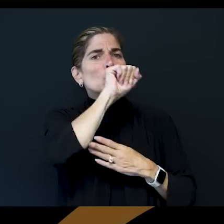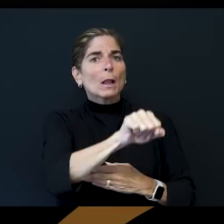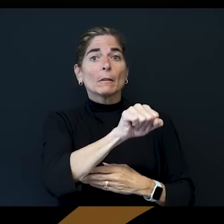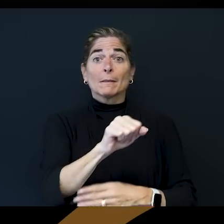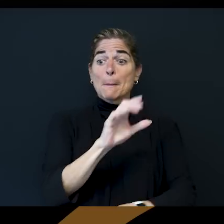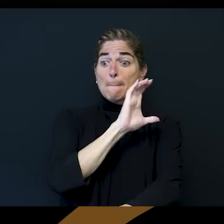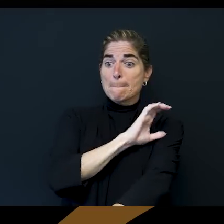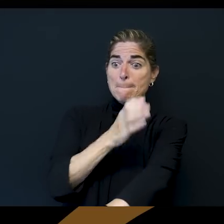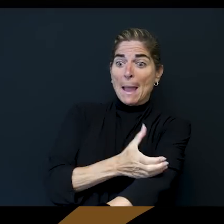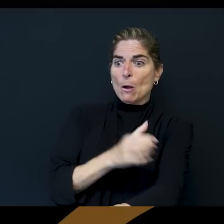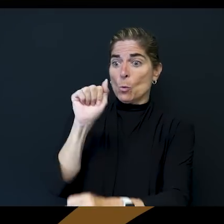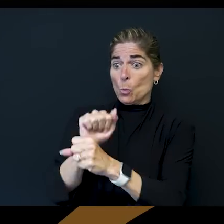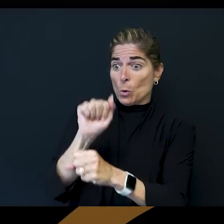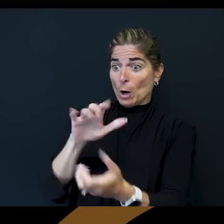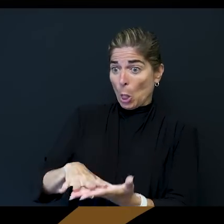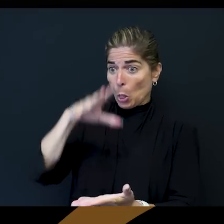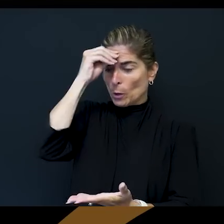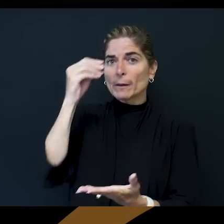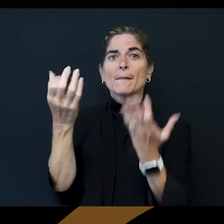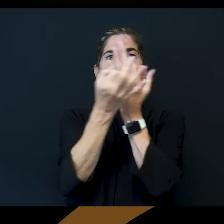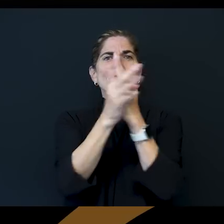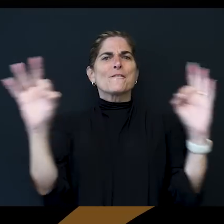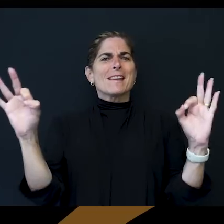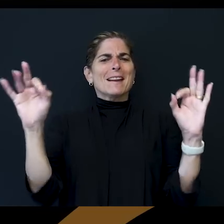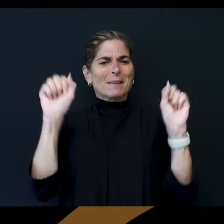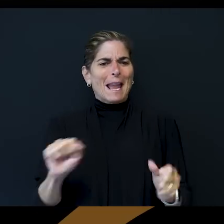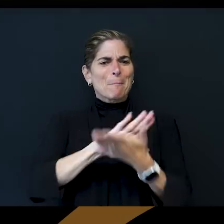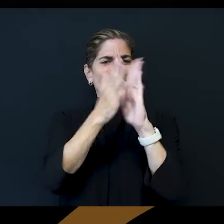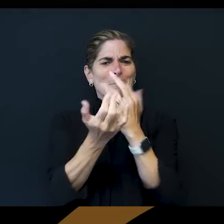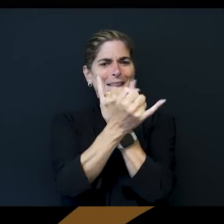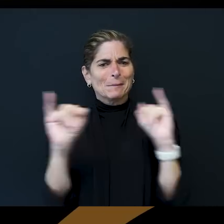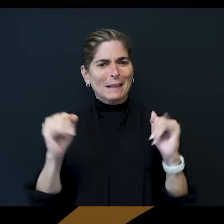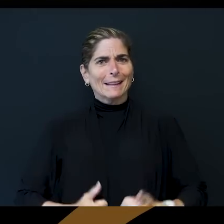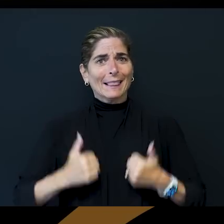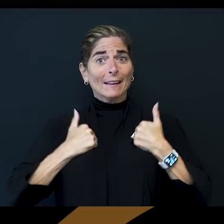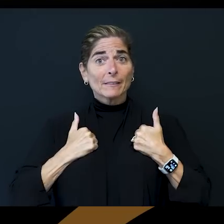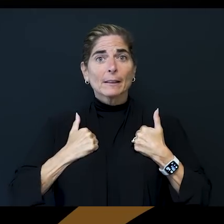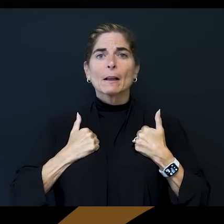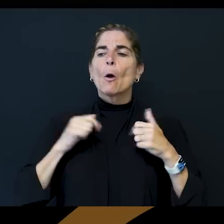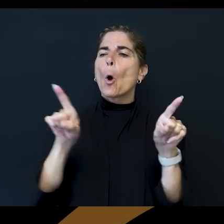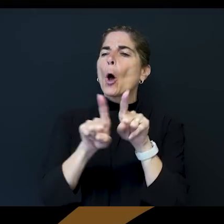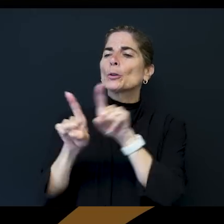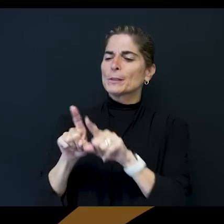The freedom of independent living. And the self-confidence to reach their dreams.